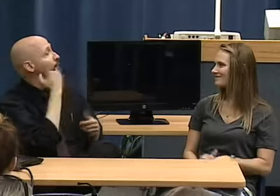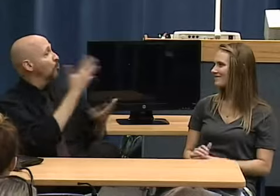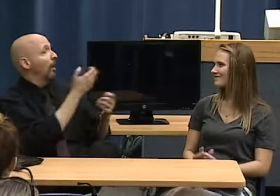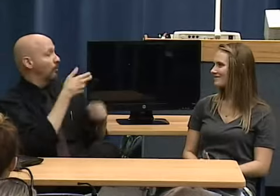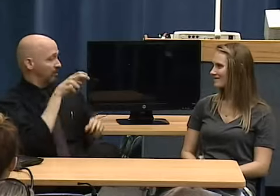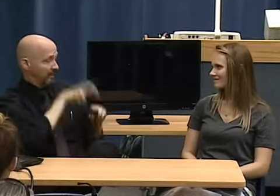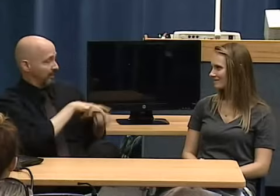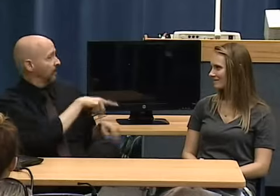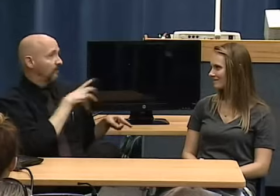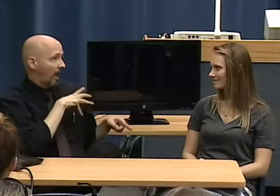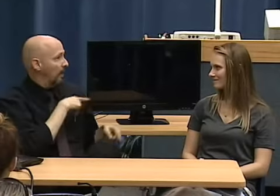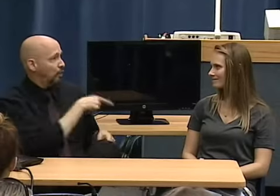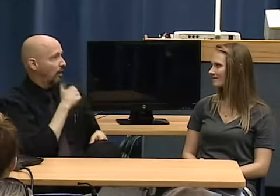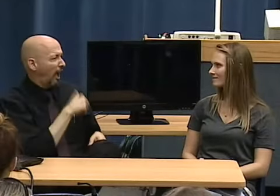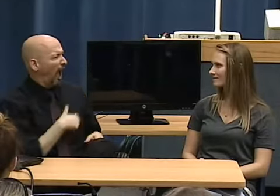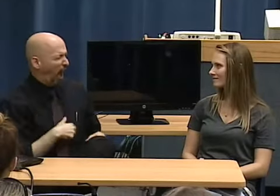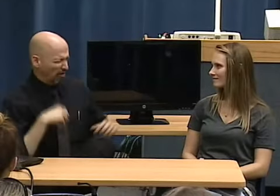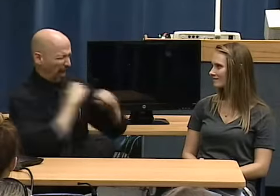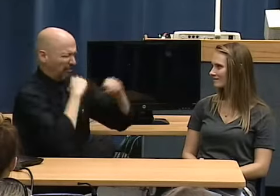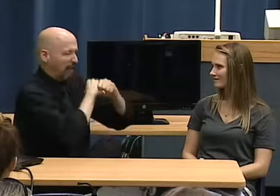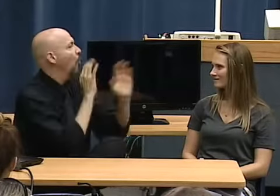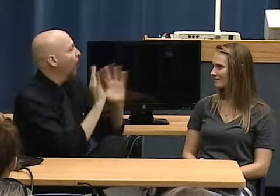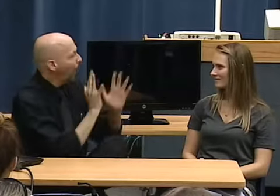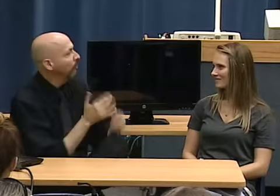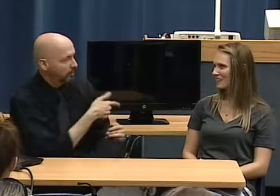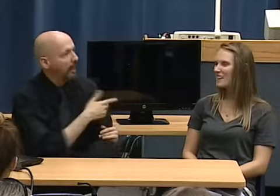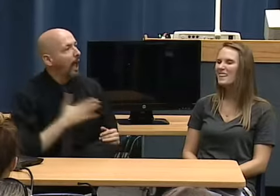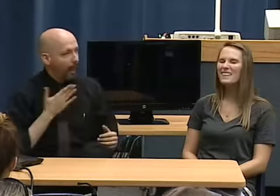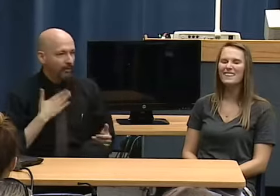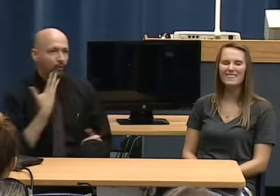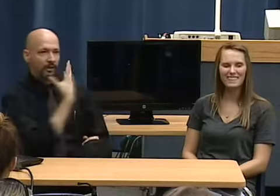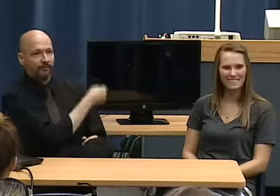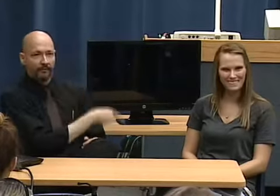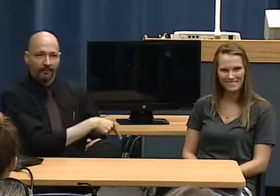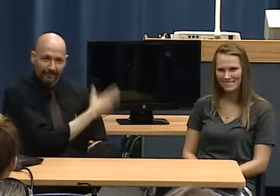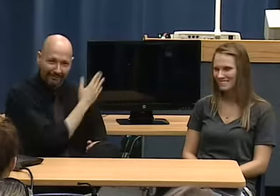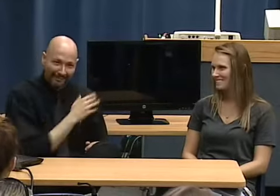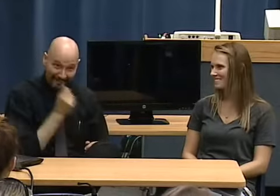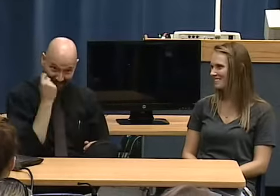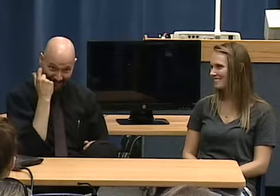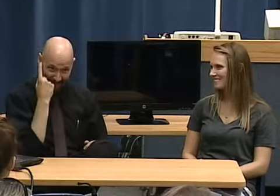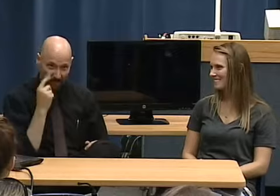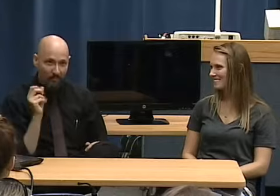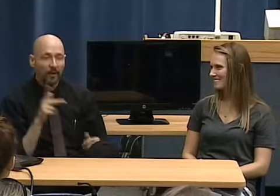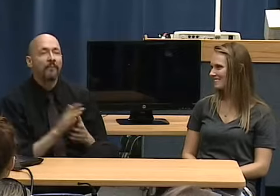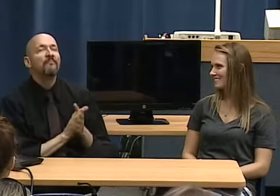to sit here, that'd be fine. She won't resist! She'll be happy to go. Understand? OK.